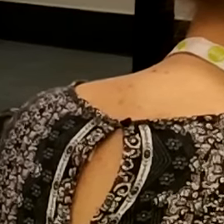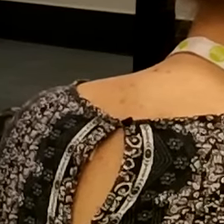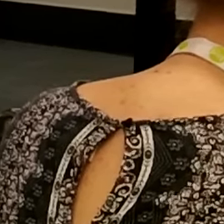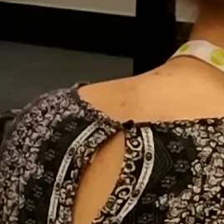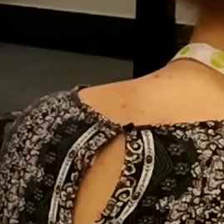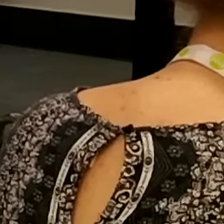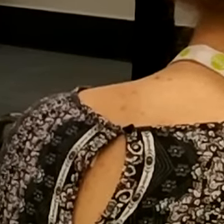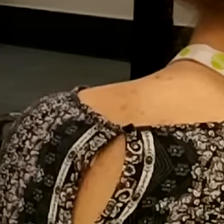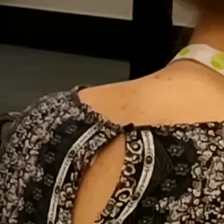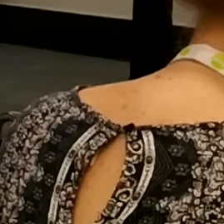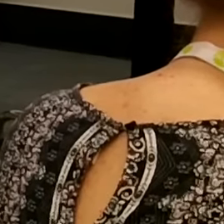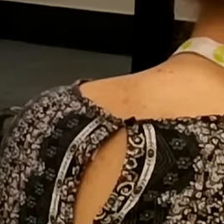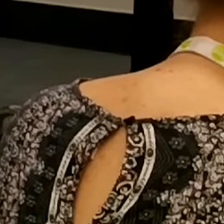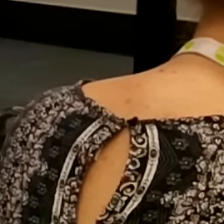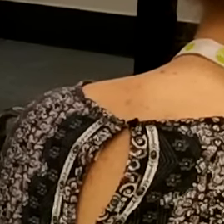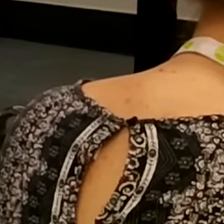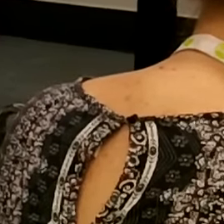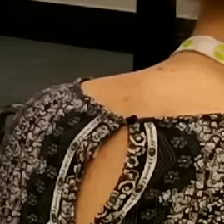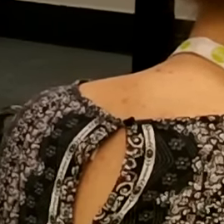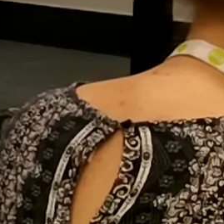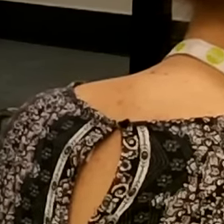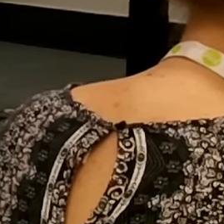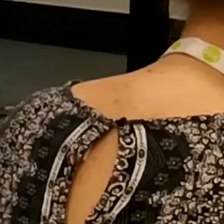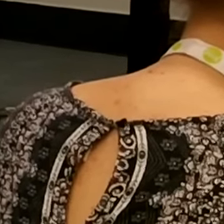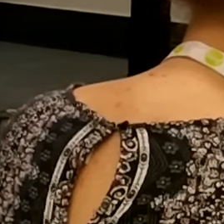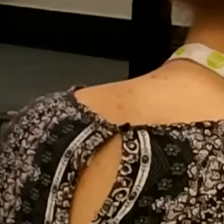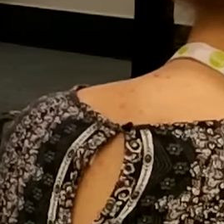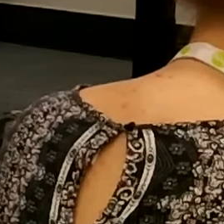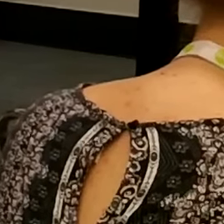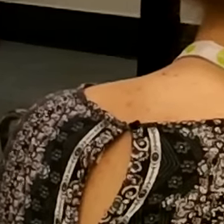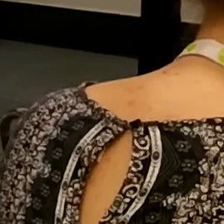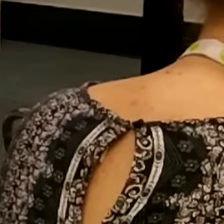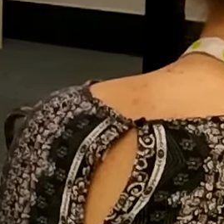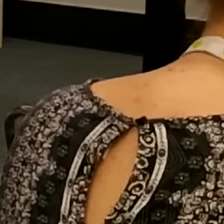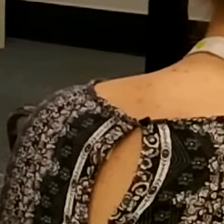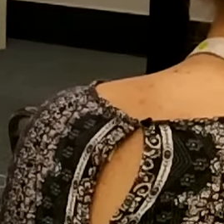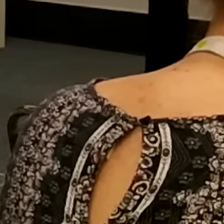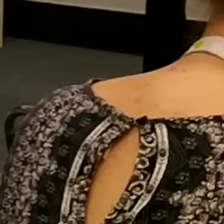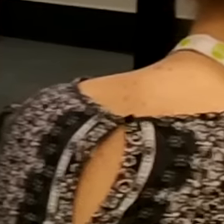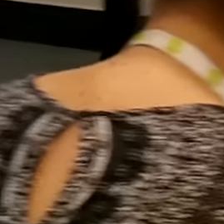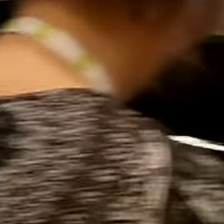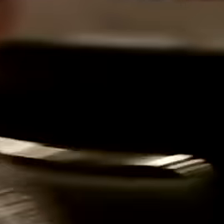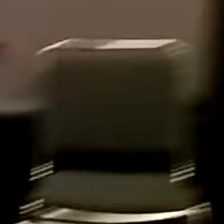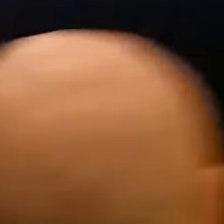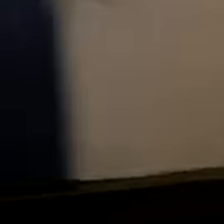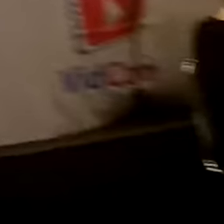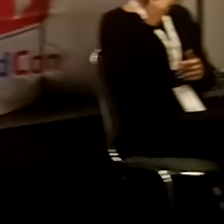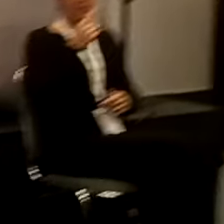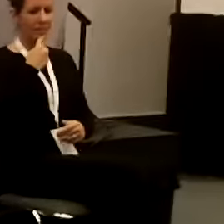or they spelled it wrong, you'll be fine. And just, you know, it'll say "Edit." I don't know that you have to publish it